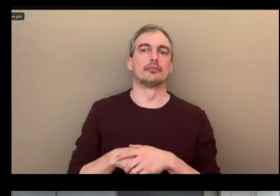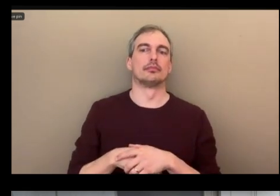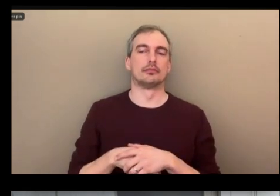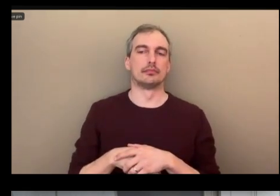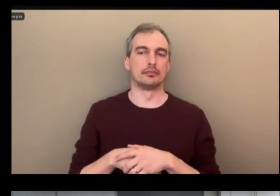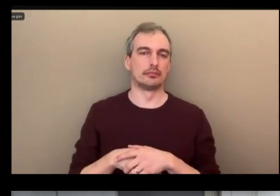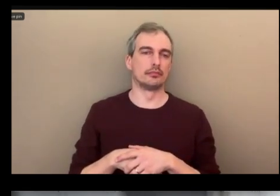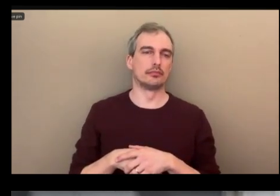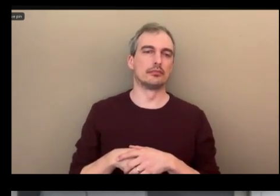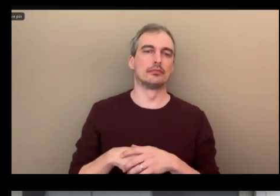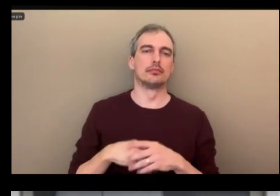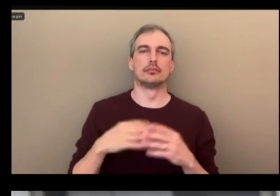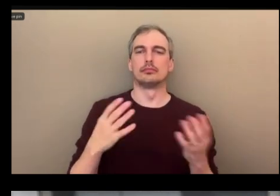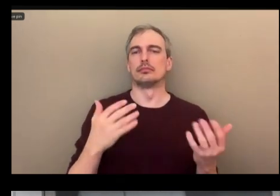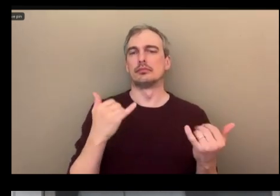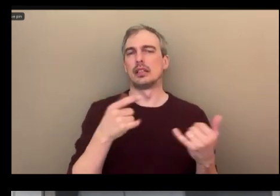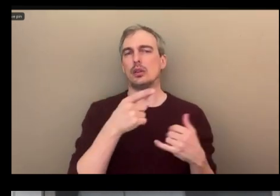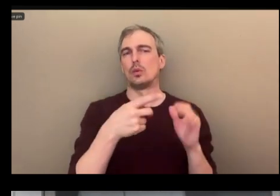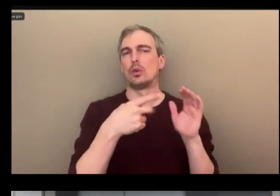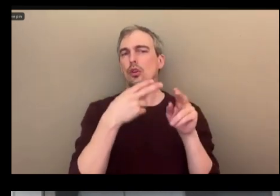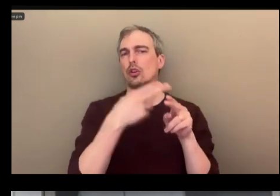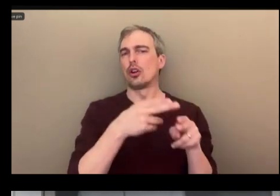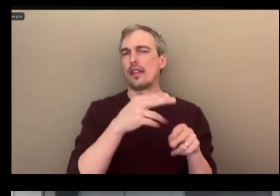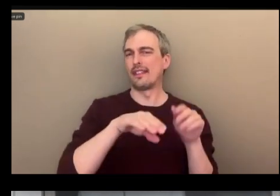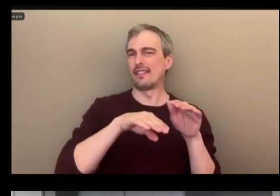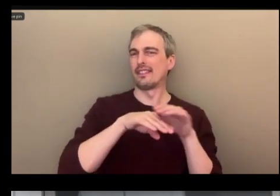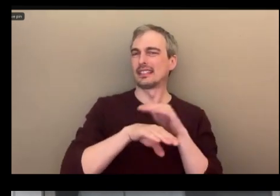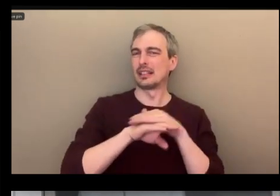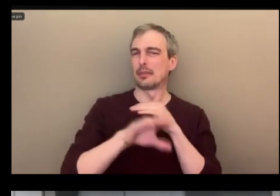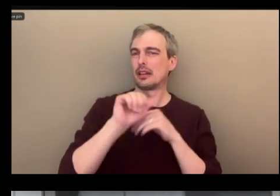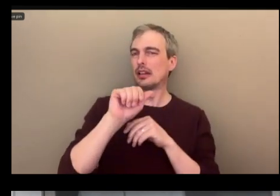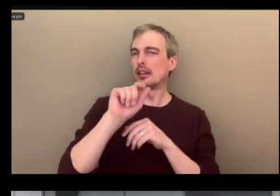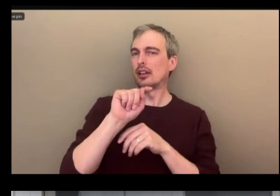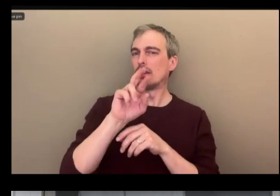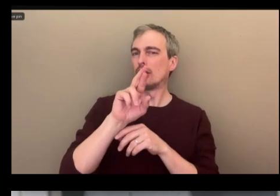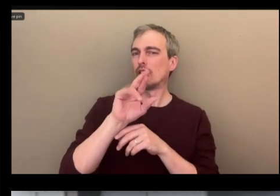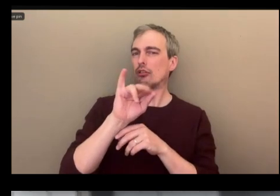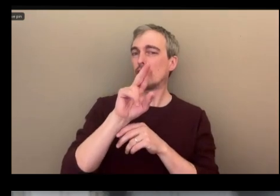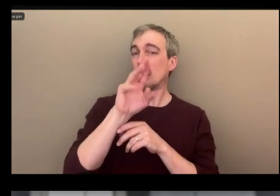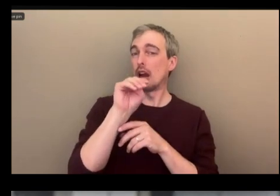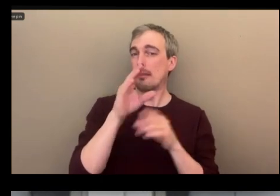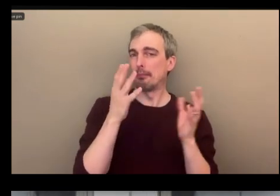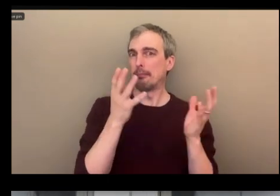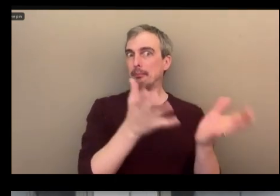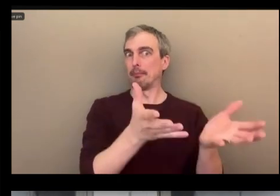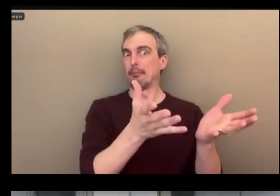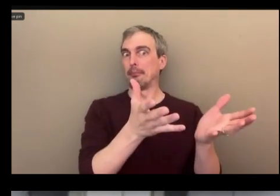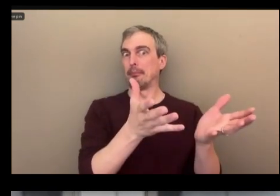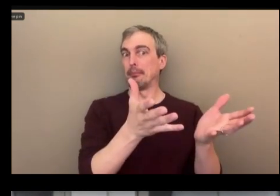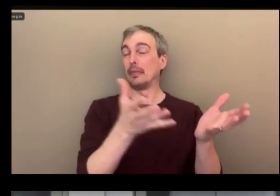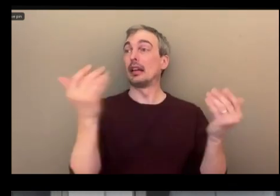When you walk into the atrium at Verizon, there are big signs saying Verizon accessibility. Not just there.